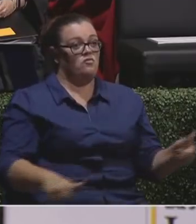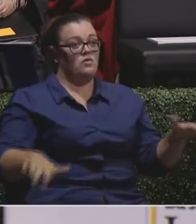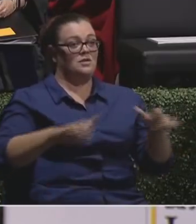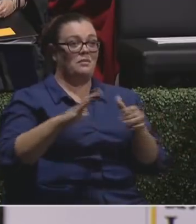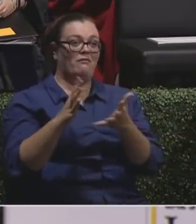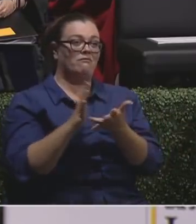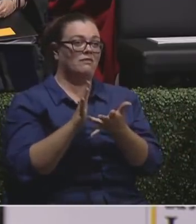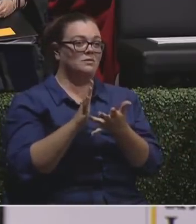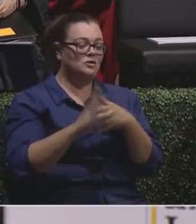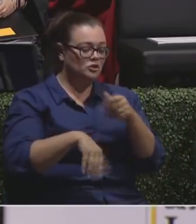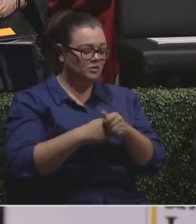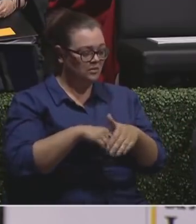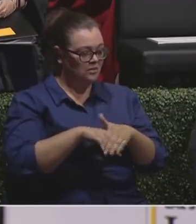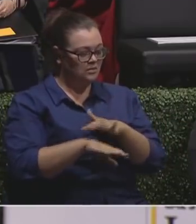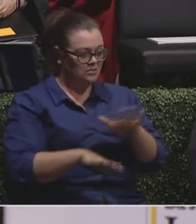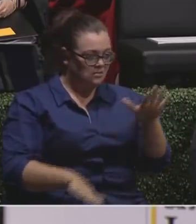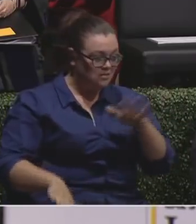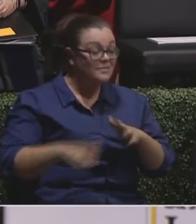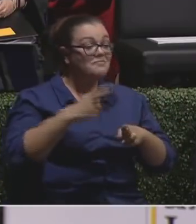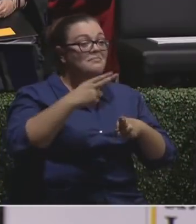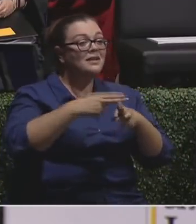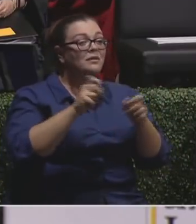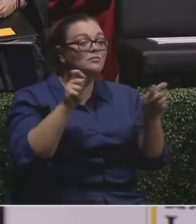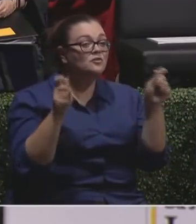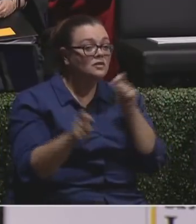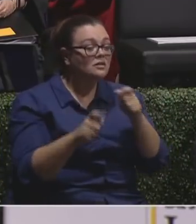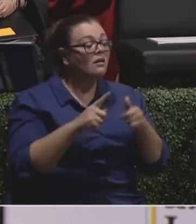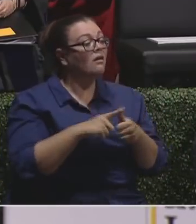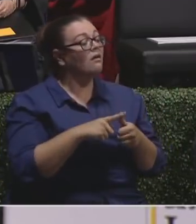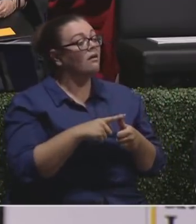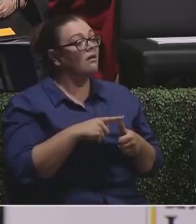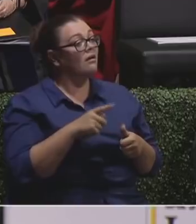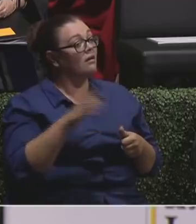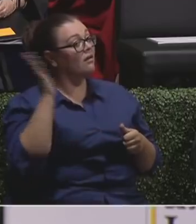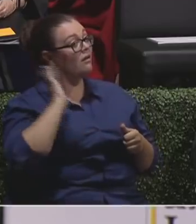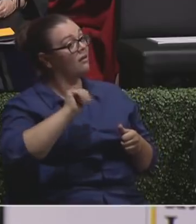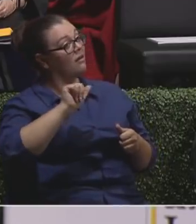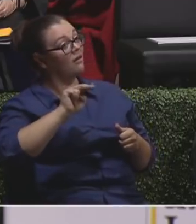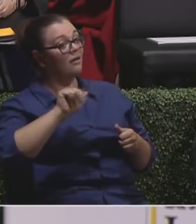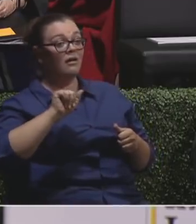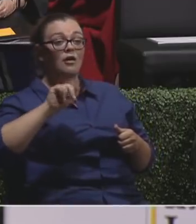MY IDENTITY, MY FAMILY TO SURVIVE THE SYSTEM. IN SO MANY WORDS, I HAD AN IDENTITY CRISIS WHEN I ARRIVED ON A COLLEGE CAMPUS AS A FRESHMAN.